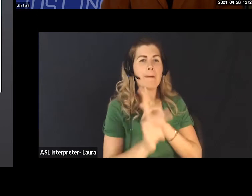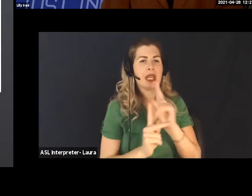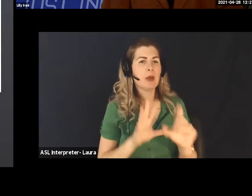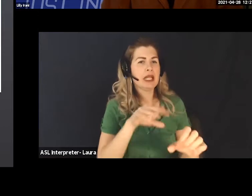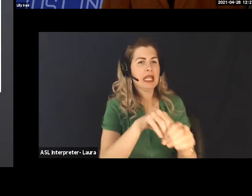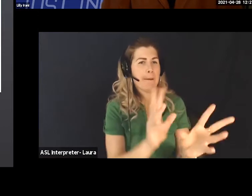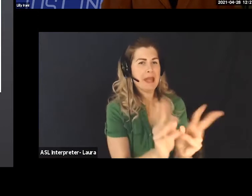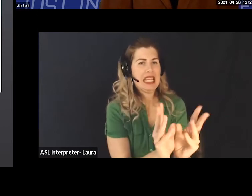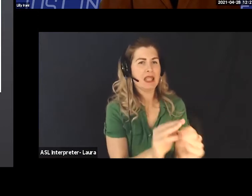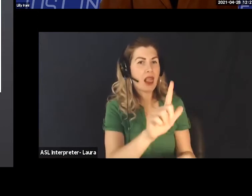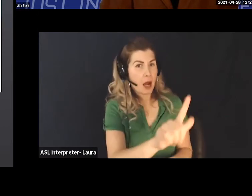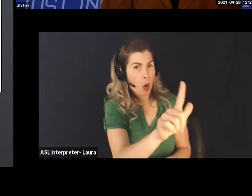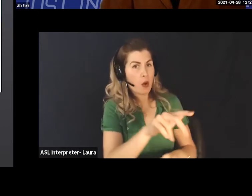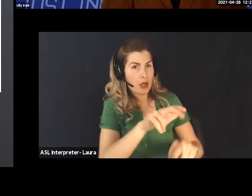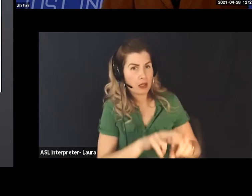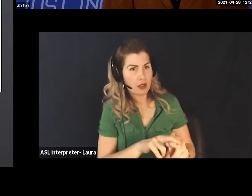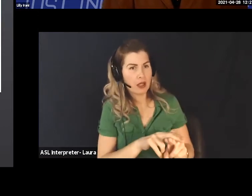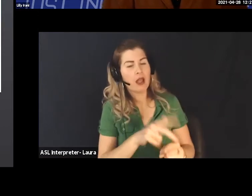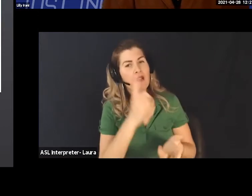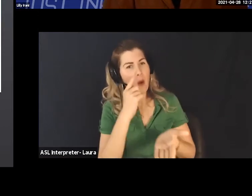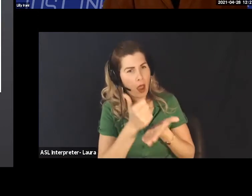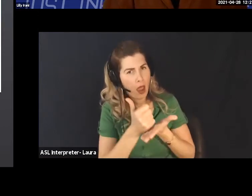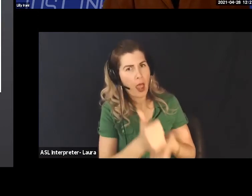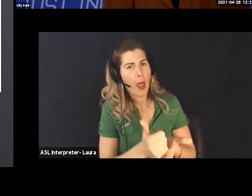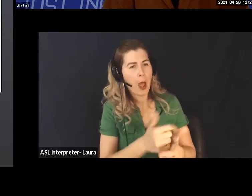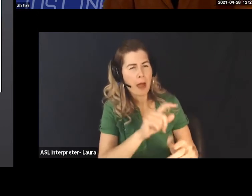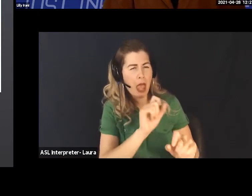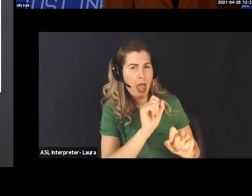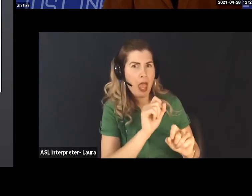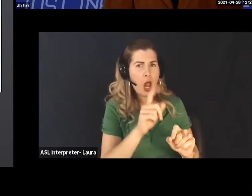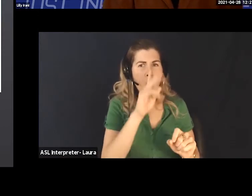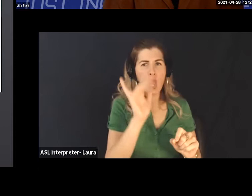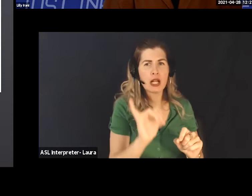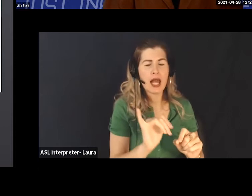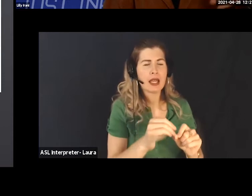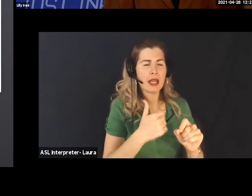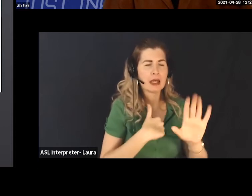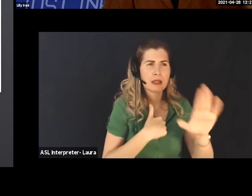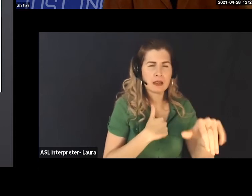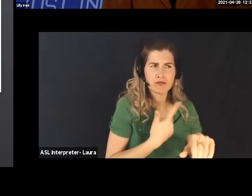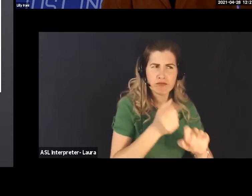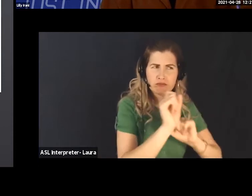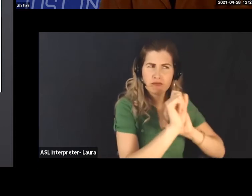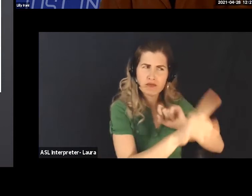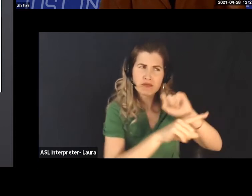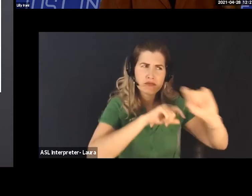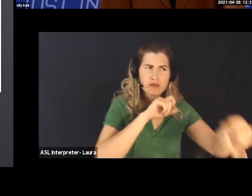the library to help the coalition just ask hard questions using the various kinds of knowledge that we know how.